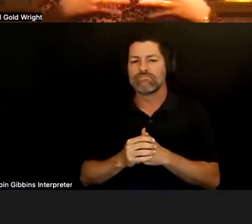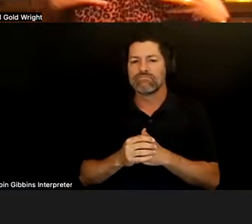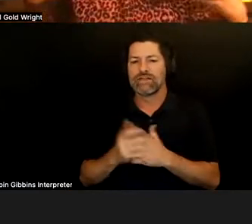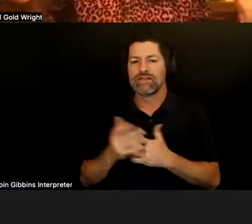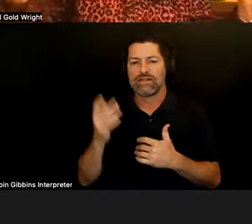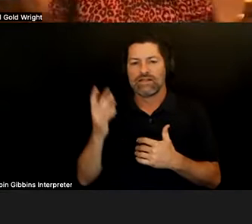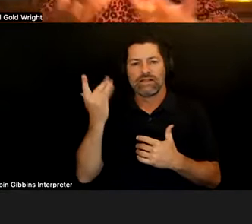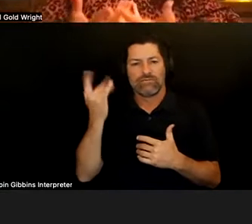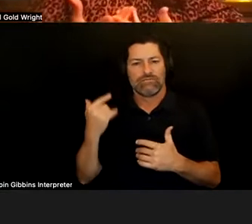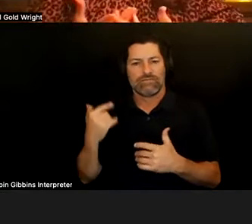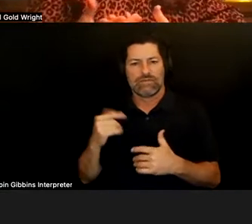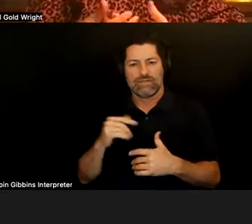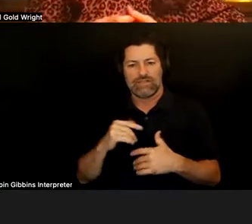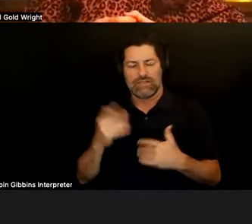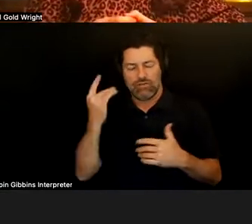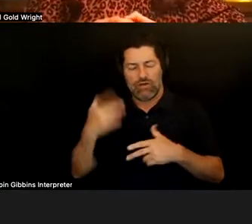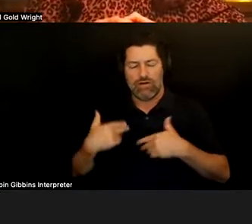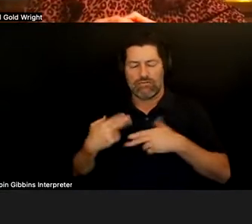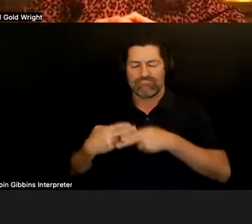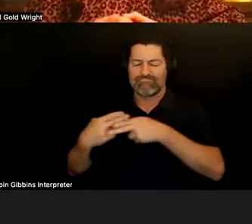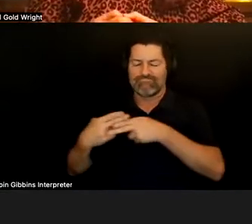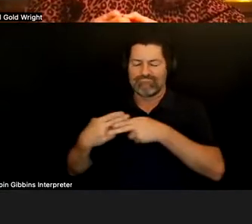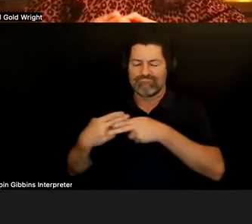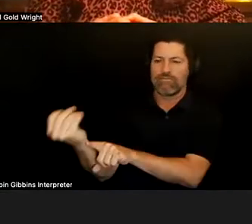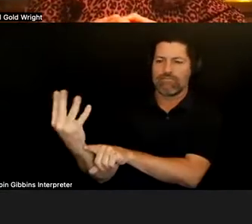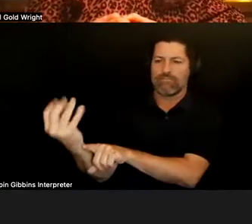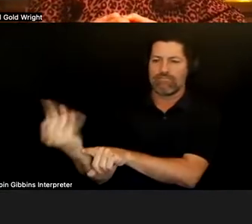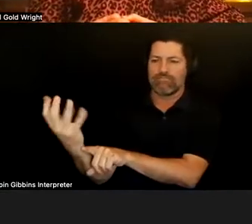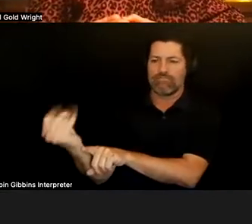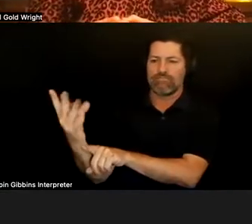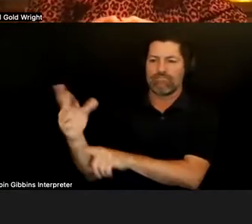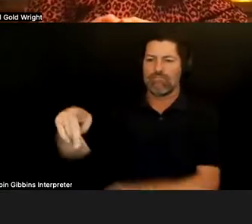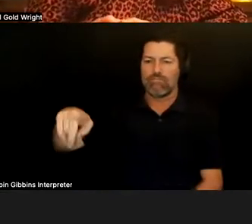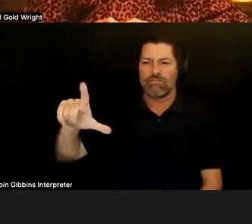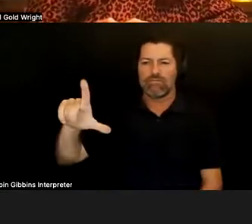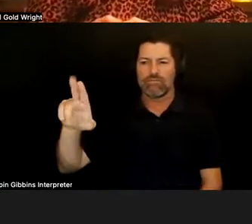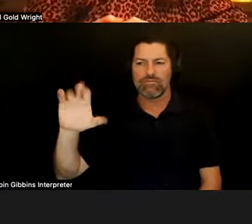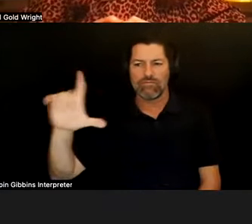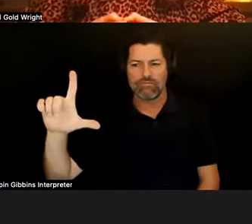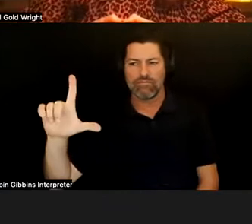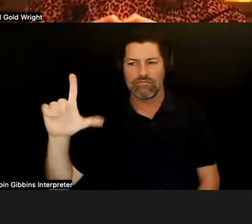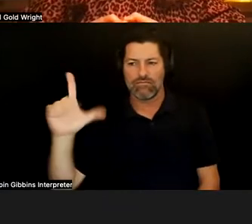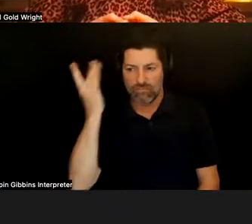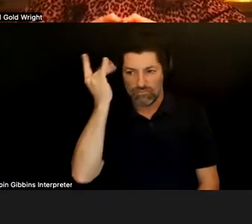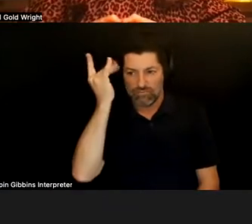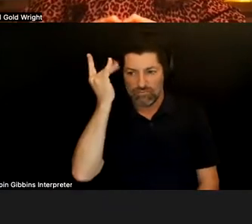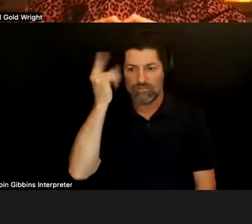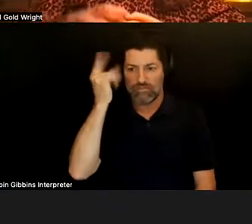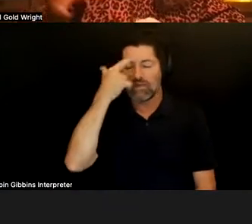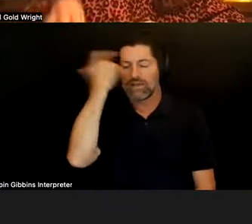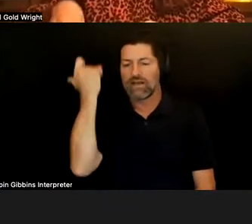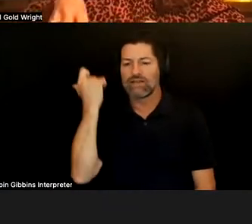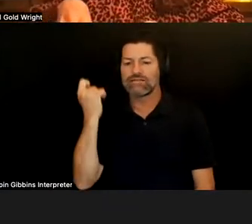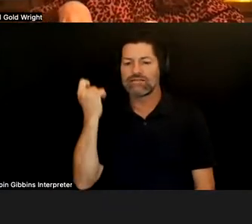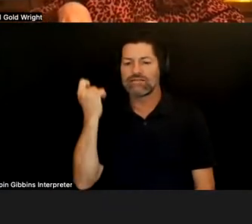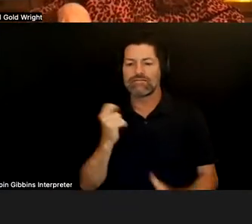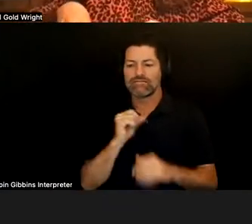kind of plurality to it, because you know the's nothing gets there